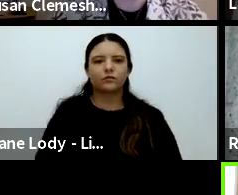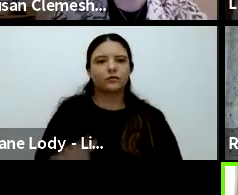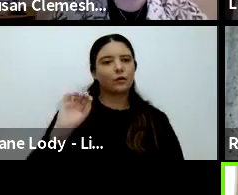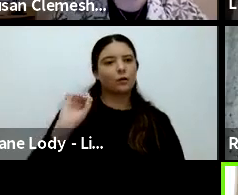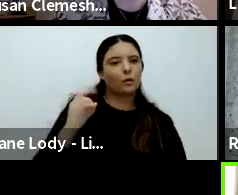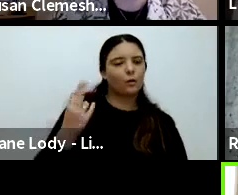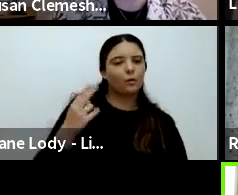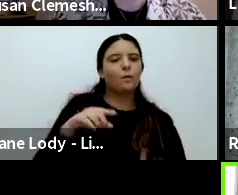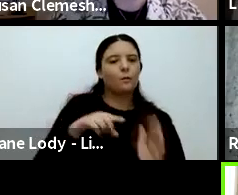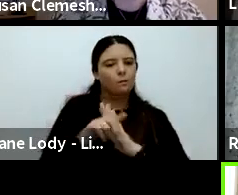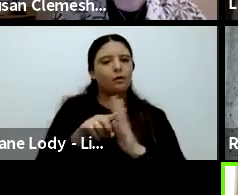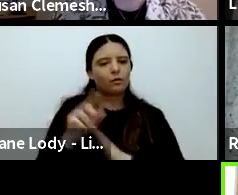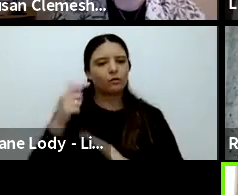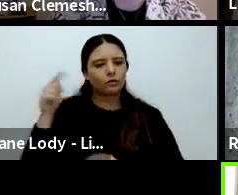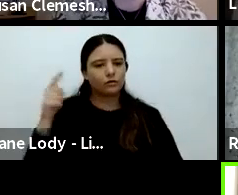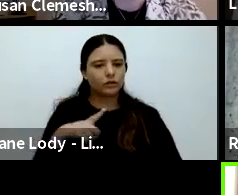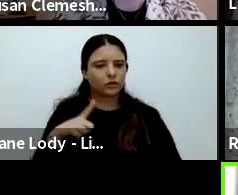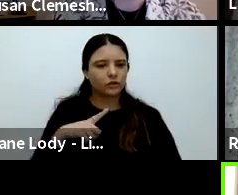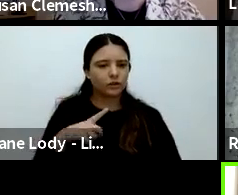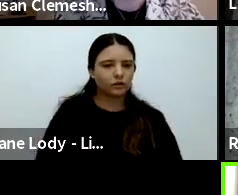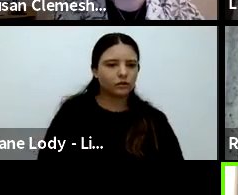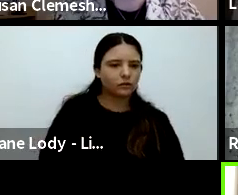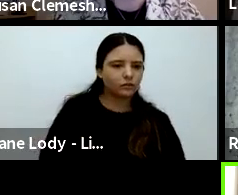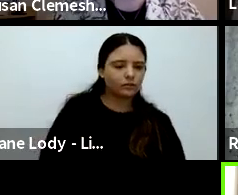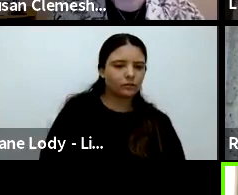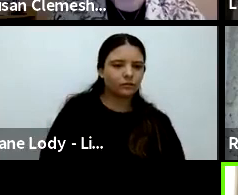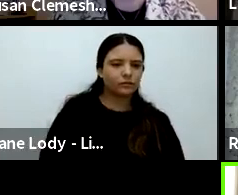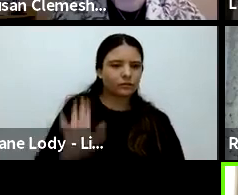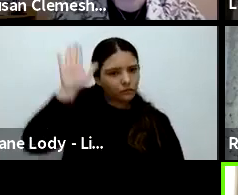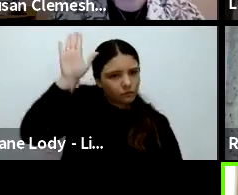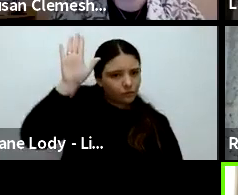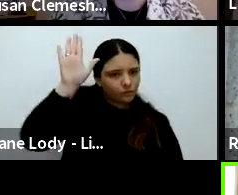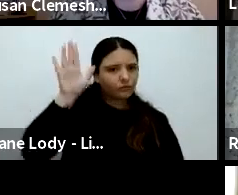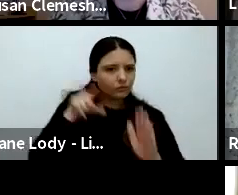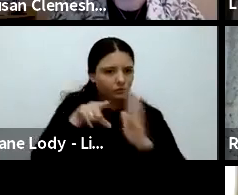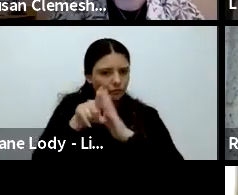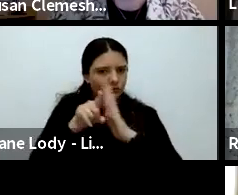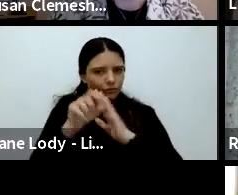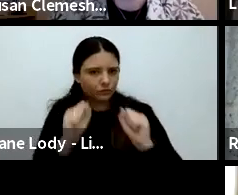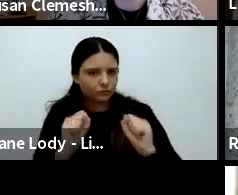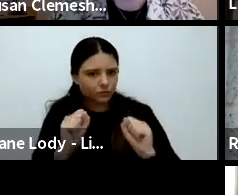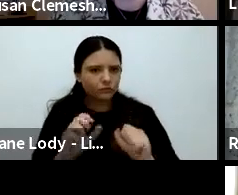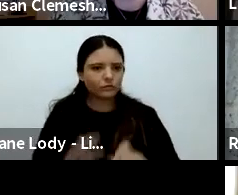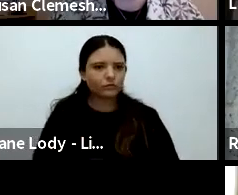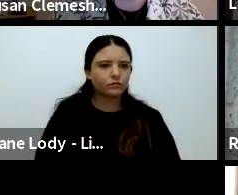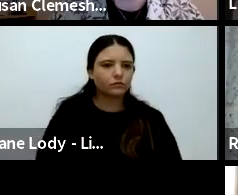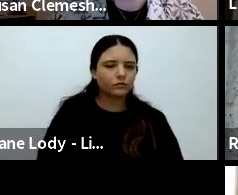with lots more on it. Peter Can I ask a. quick question quick question. Yeah, this is Julie. Thanks Tim it from the